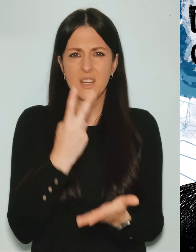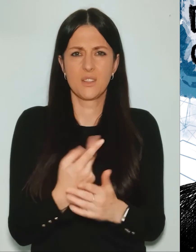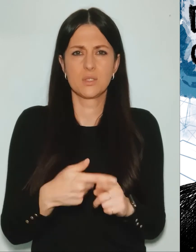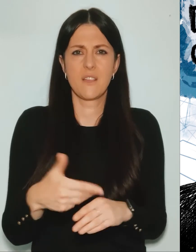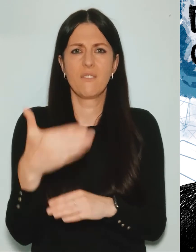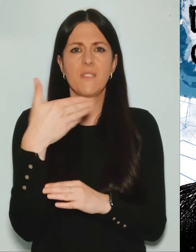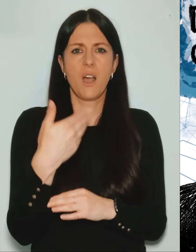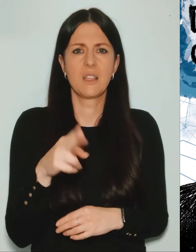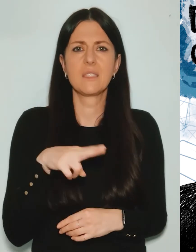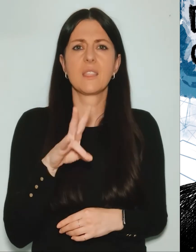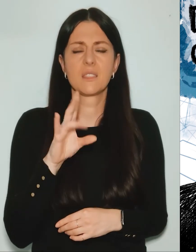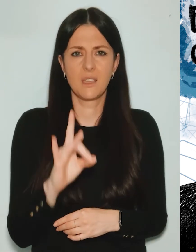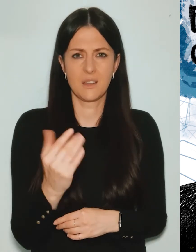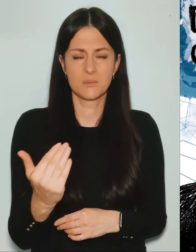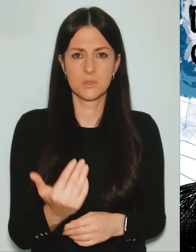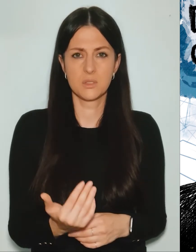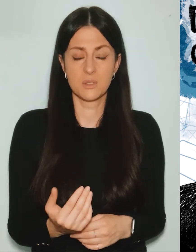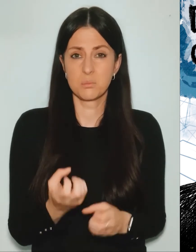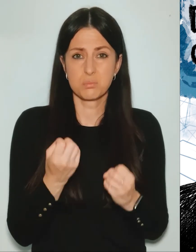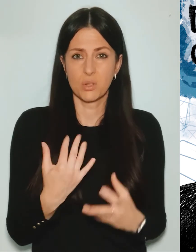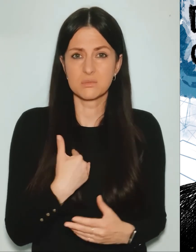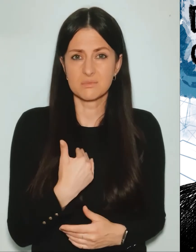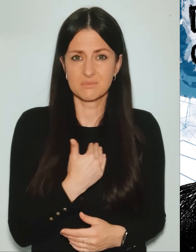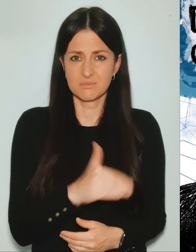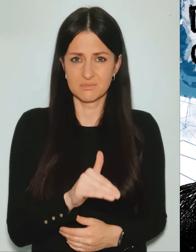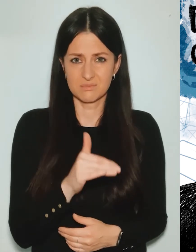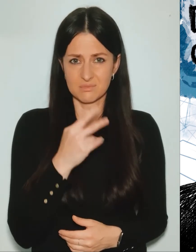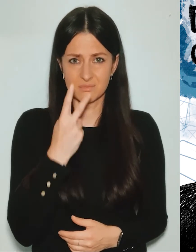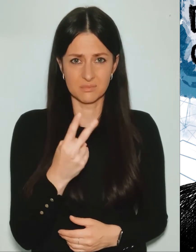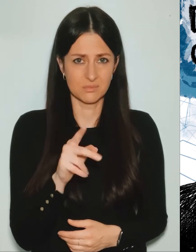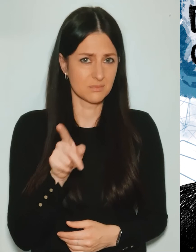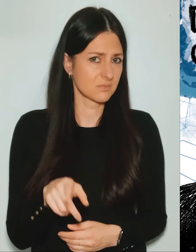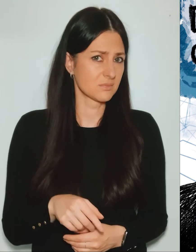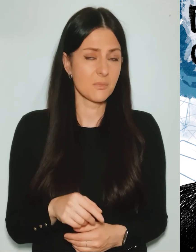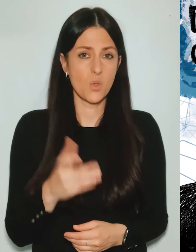I just didn't want to look that way when that flag was there.